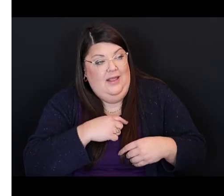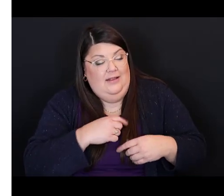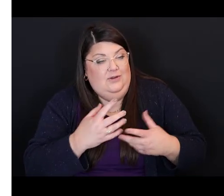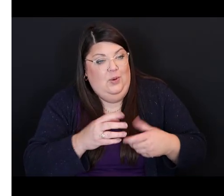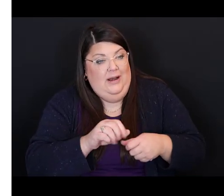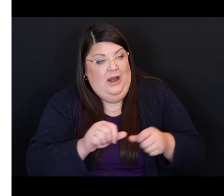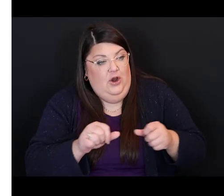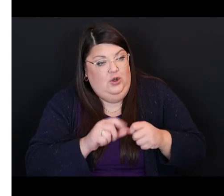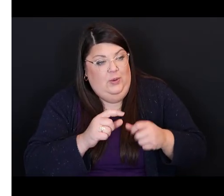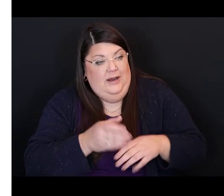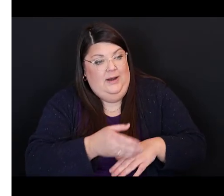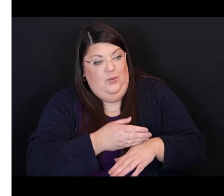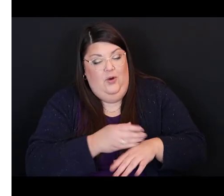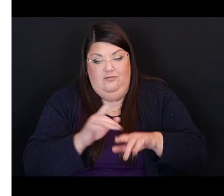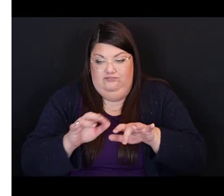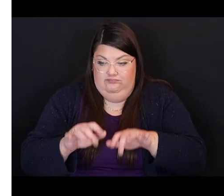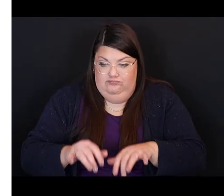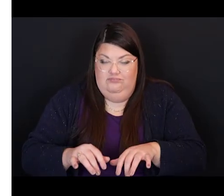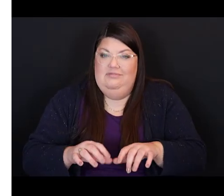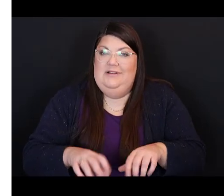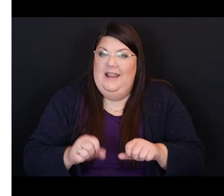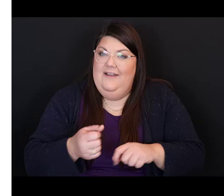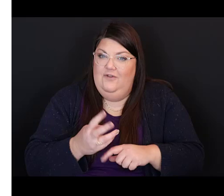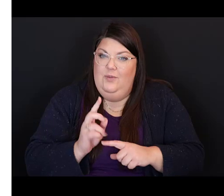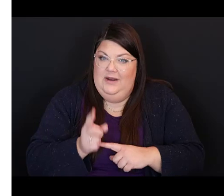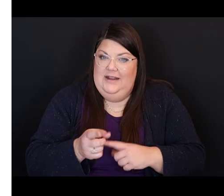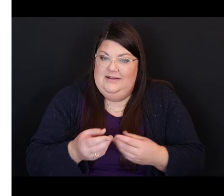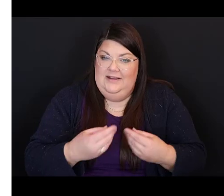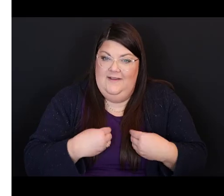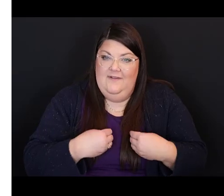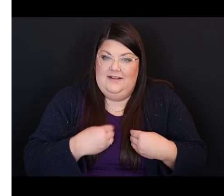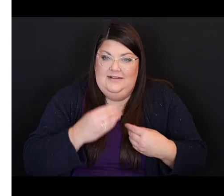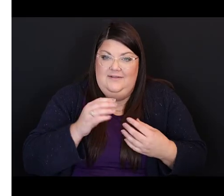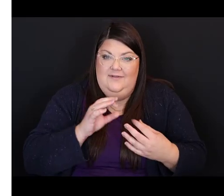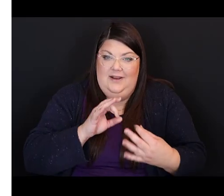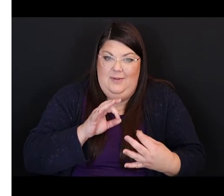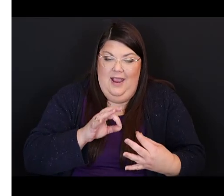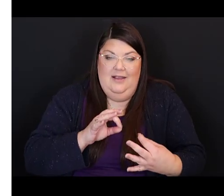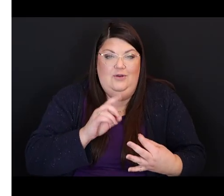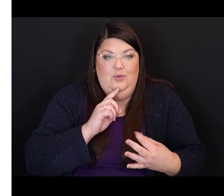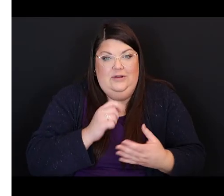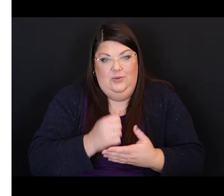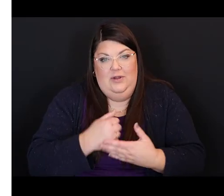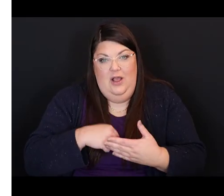we can improve. Take a couple minutes and give us that info because that's going to help inform us